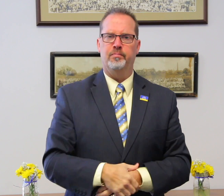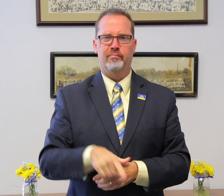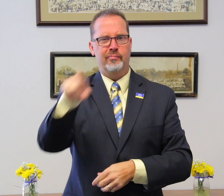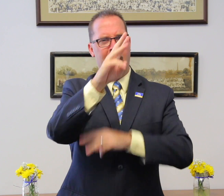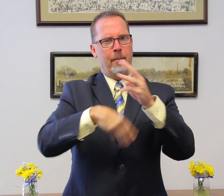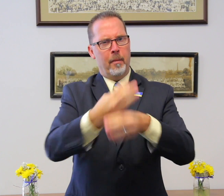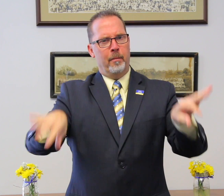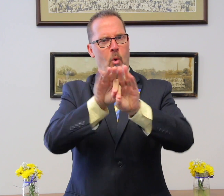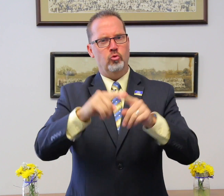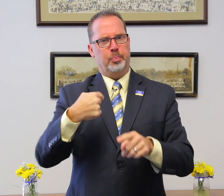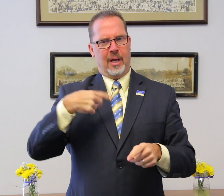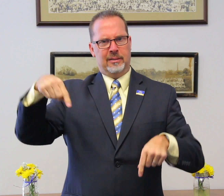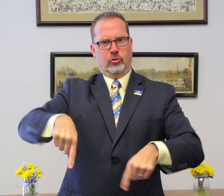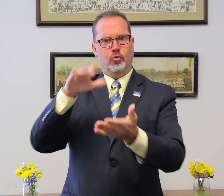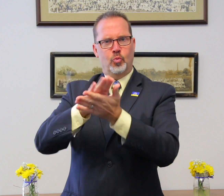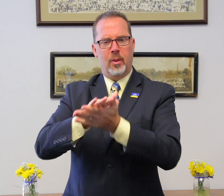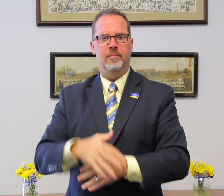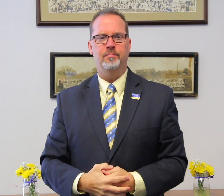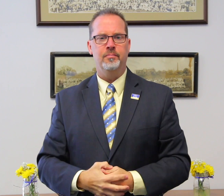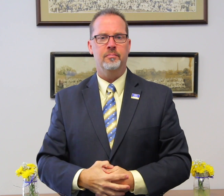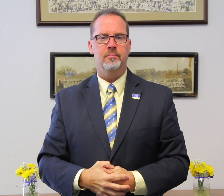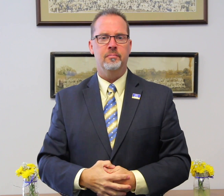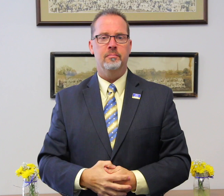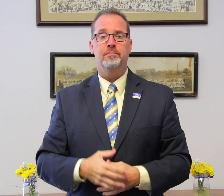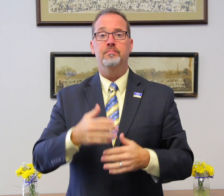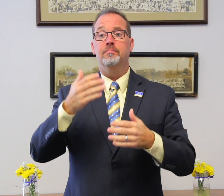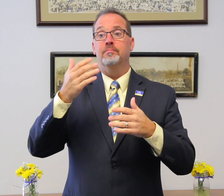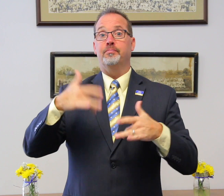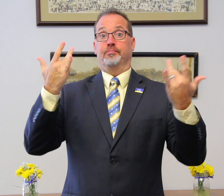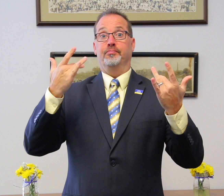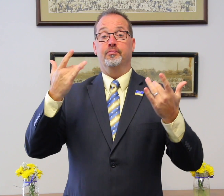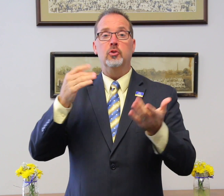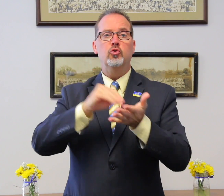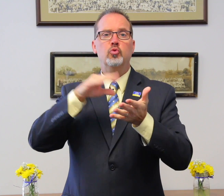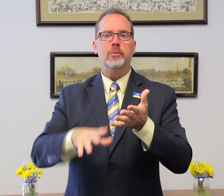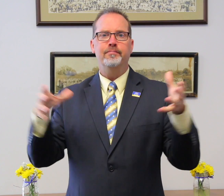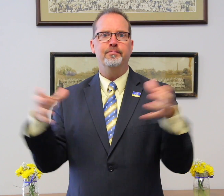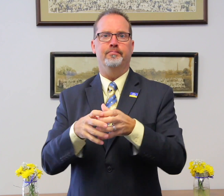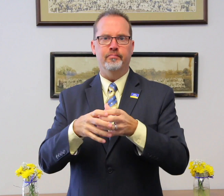to come meet you and support our alumni. You are still part of the PSD family.